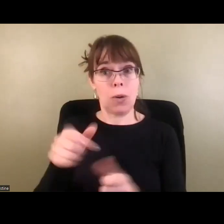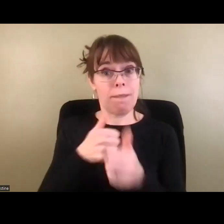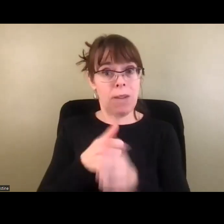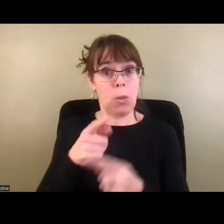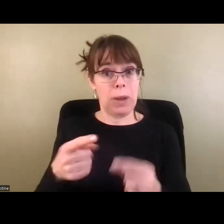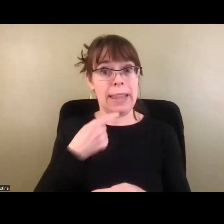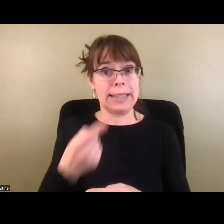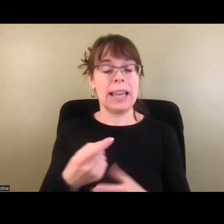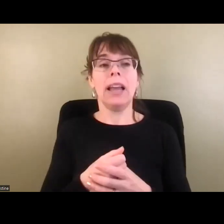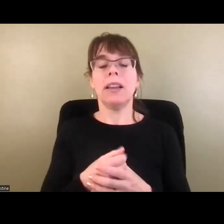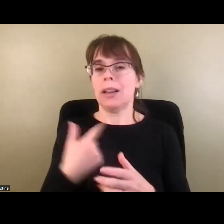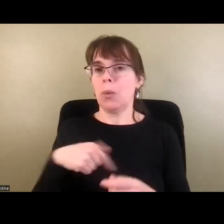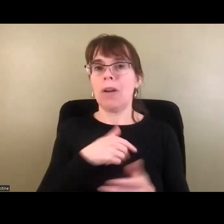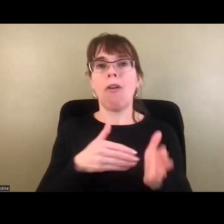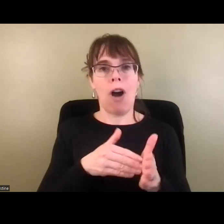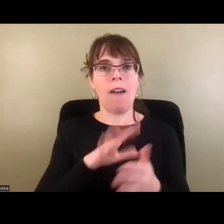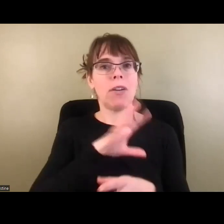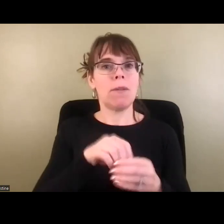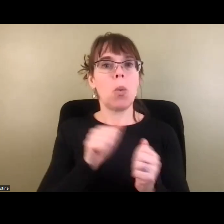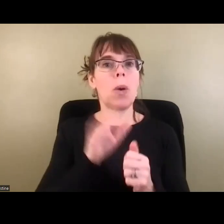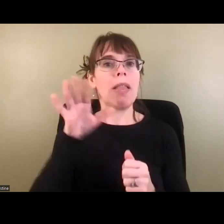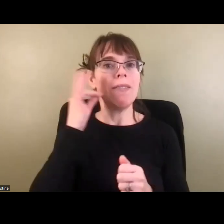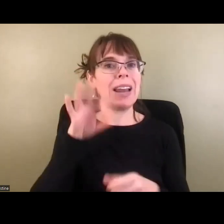we are often involved in Federal elections for that very purpose.